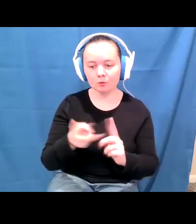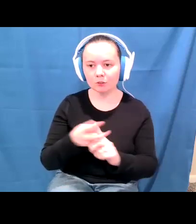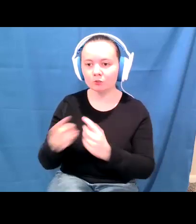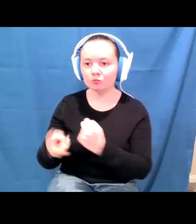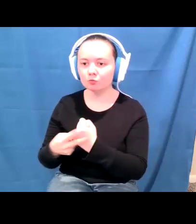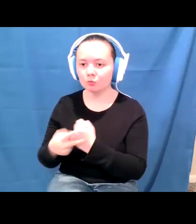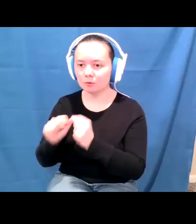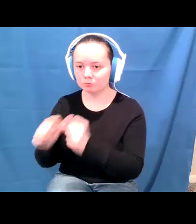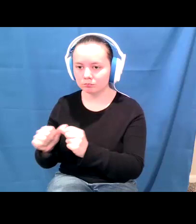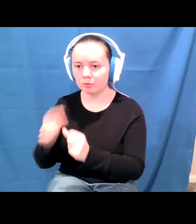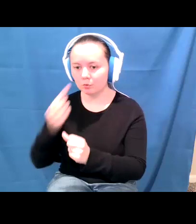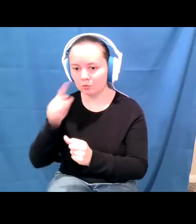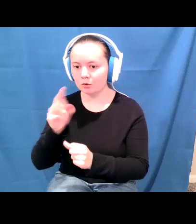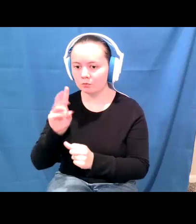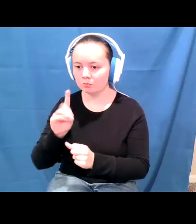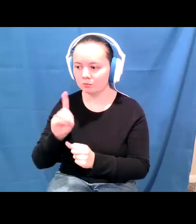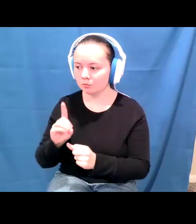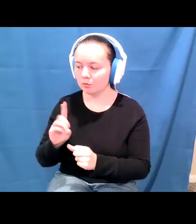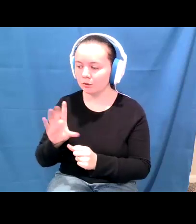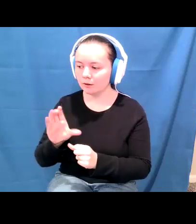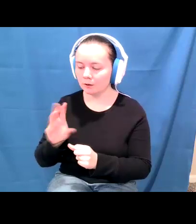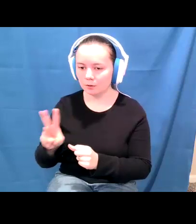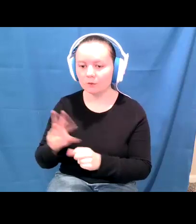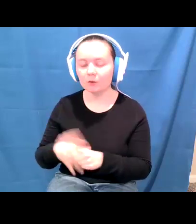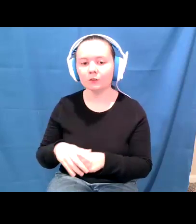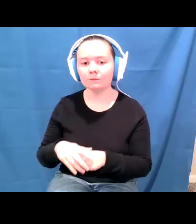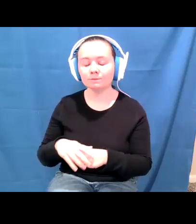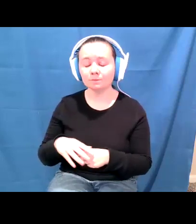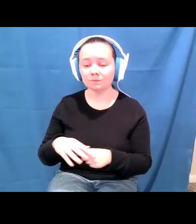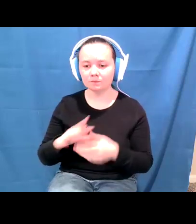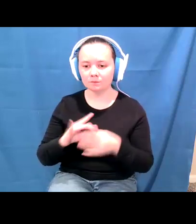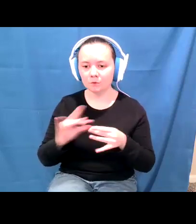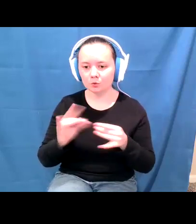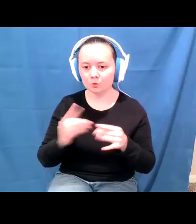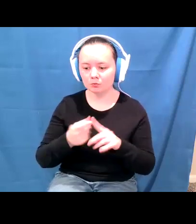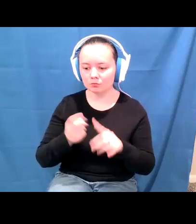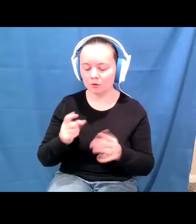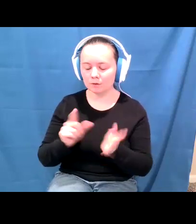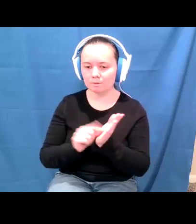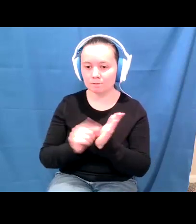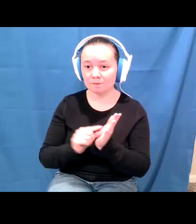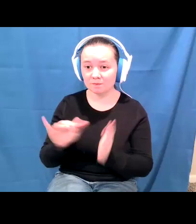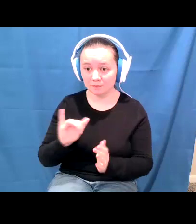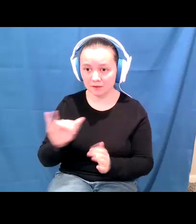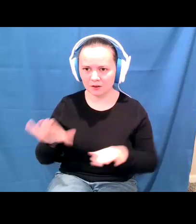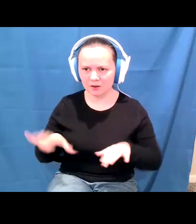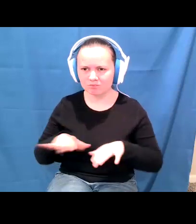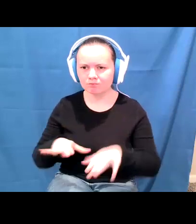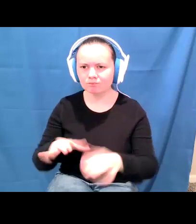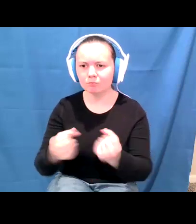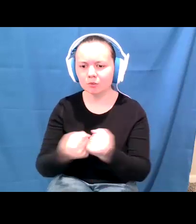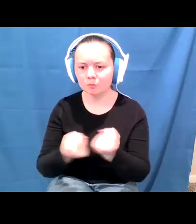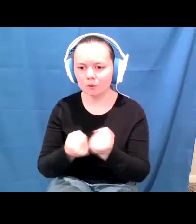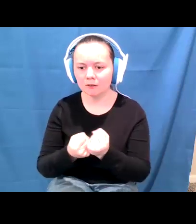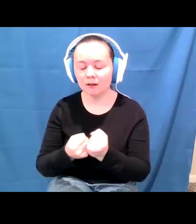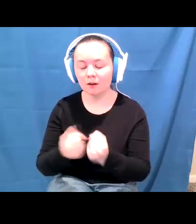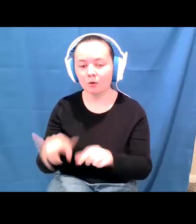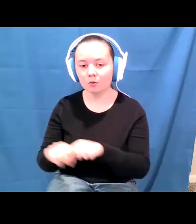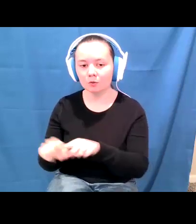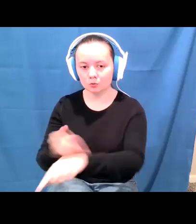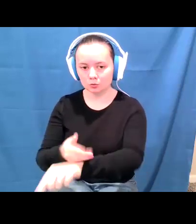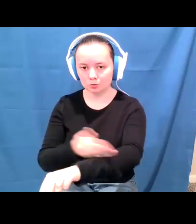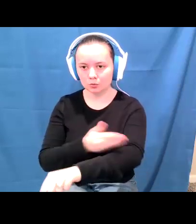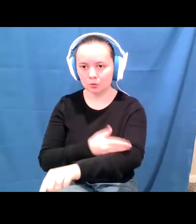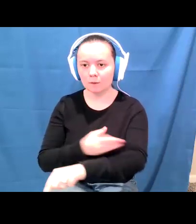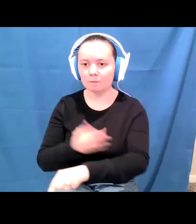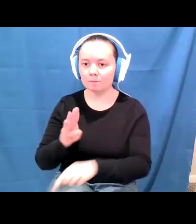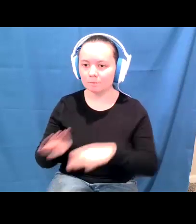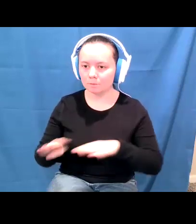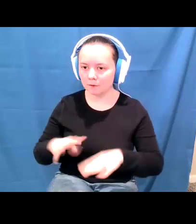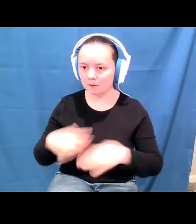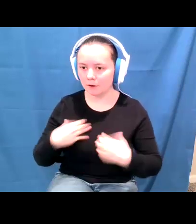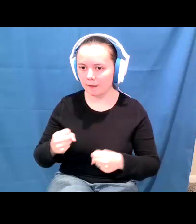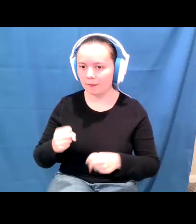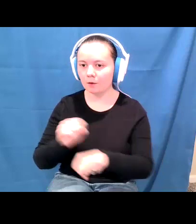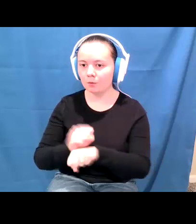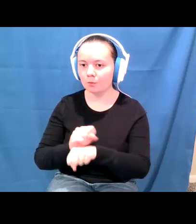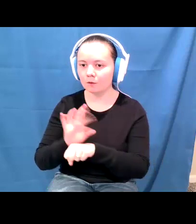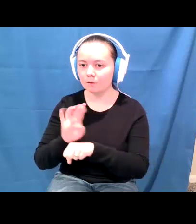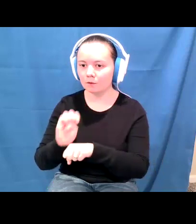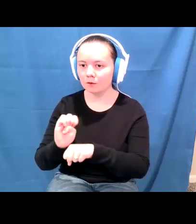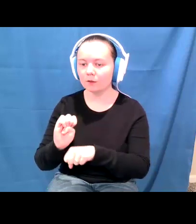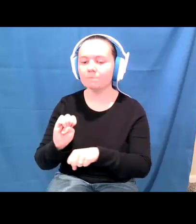And as Secretary Basera was quoted in the press release for this initiative, just like our efforts to support the development of clinicians and grow the behavioral health workforce, the Direct Care Workforce Strategies Center is an important component of our health workforce initiative.